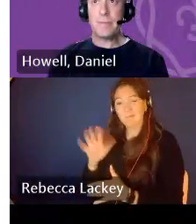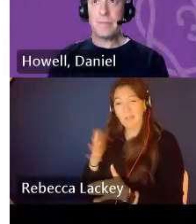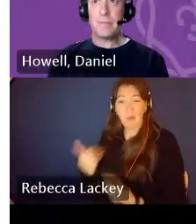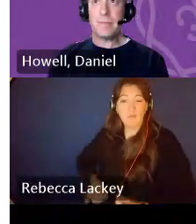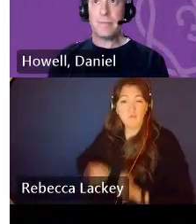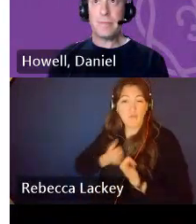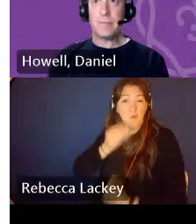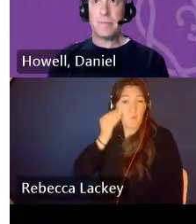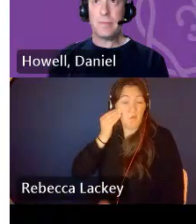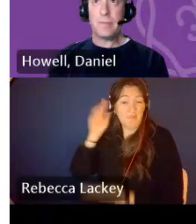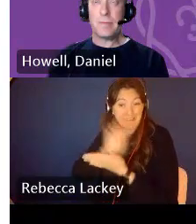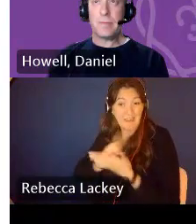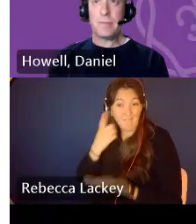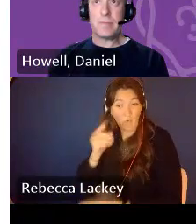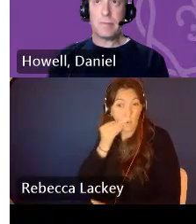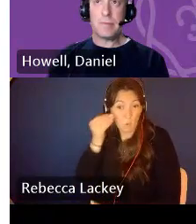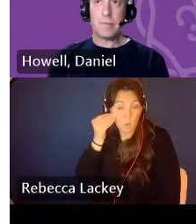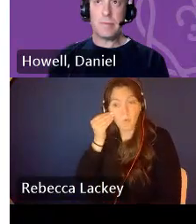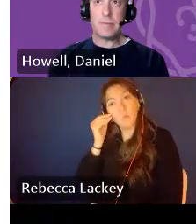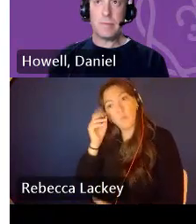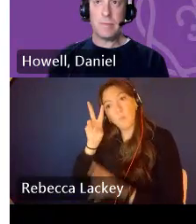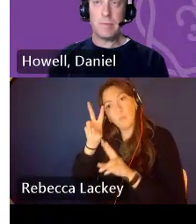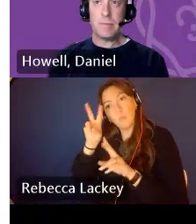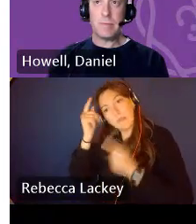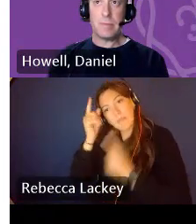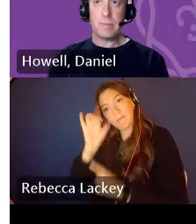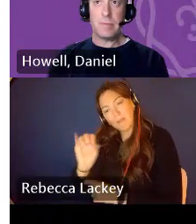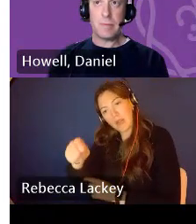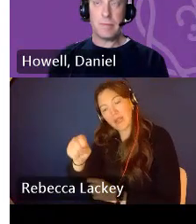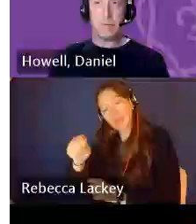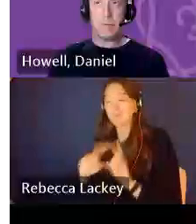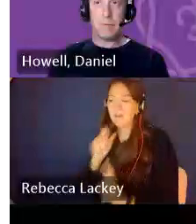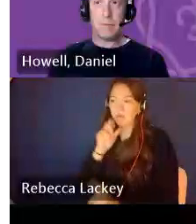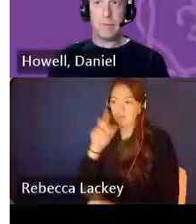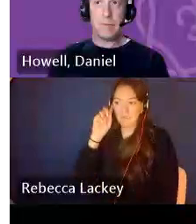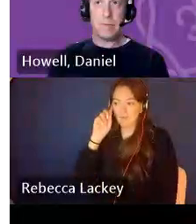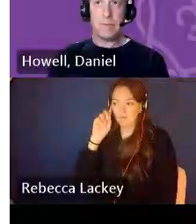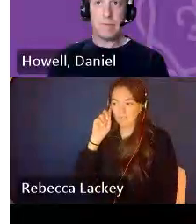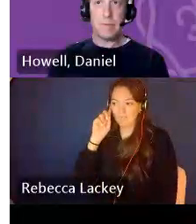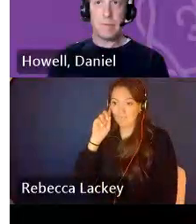kind of designed that way. We can evaluate it, but I don't think I mean I'm not really